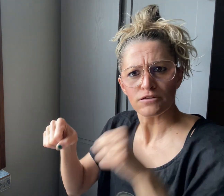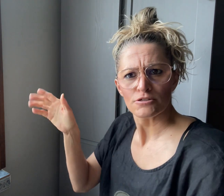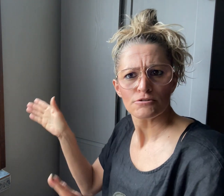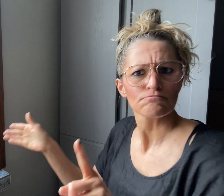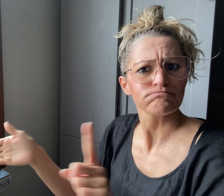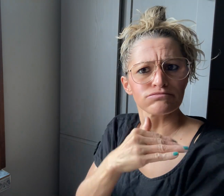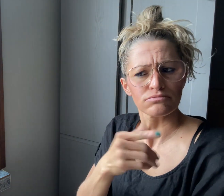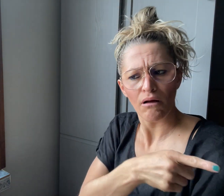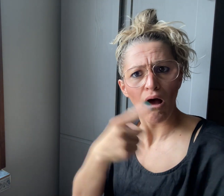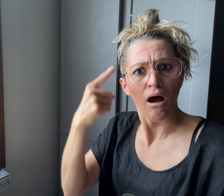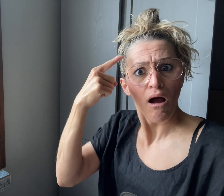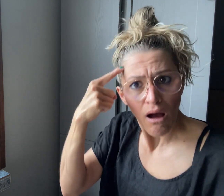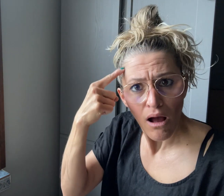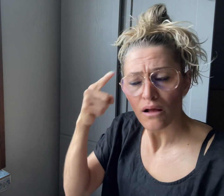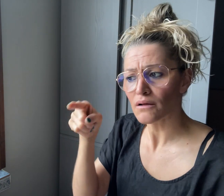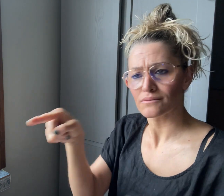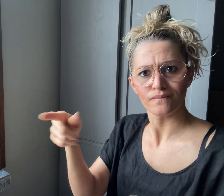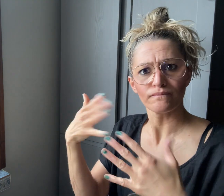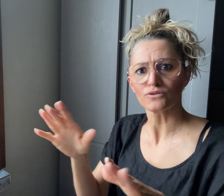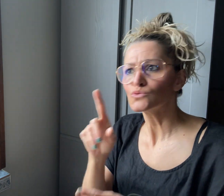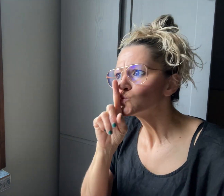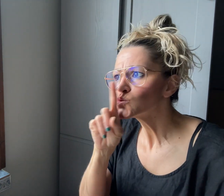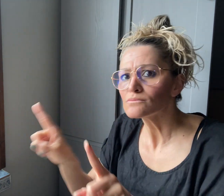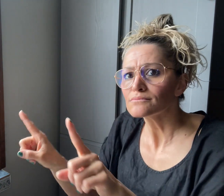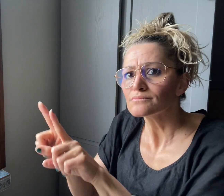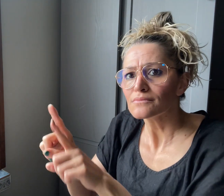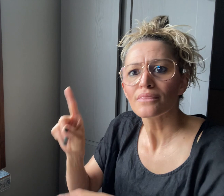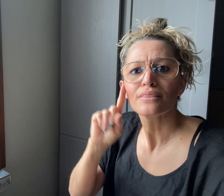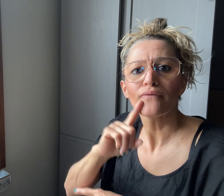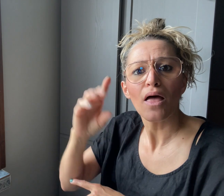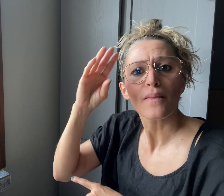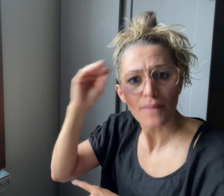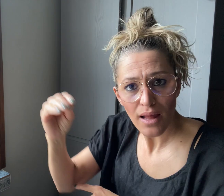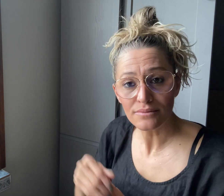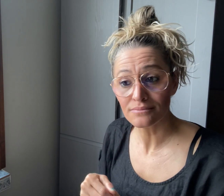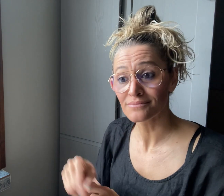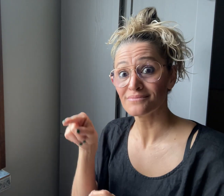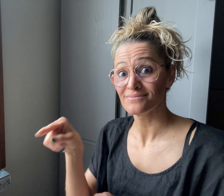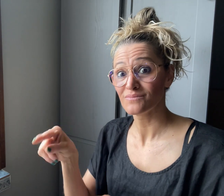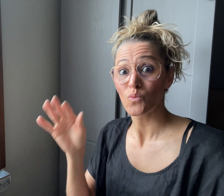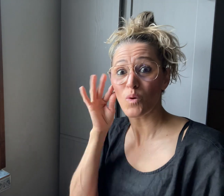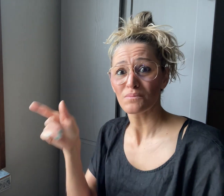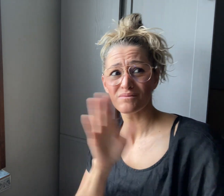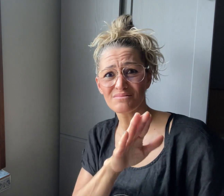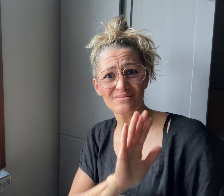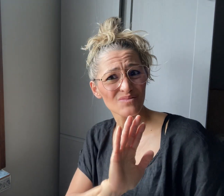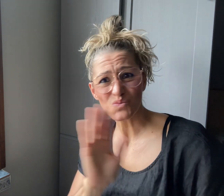with a Deaf man. When she told him that the child